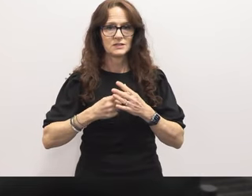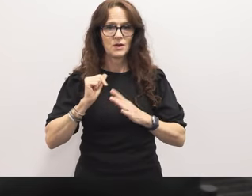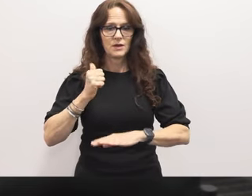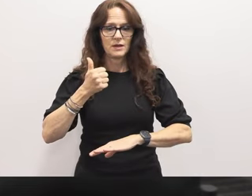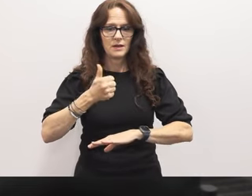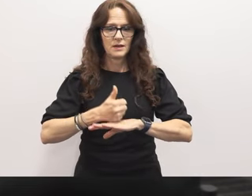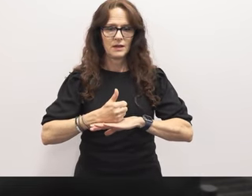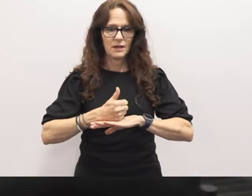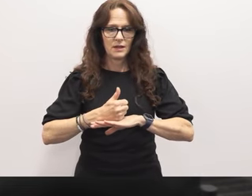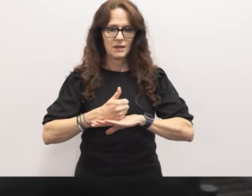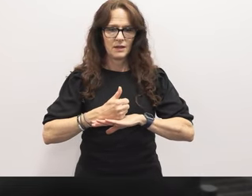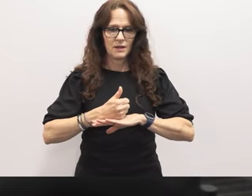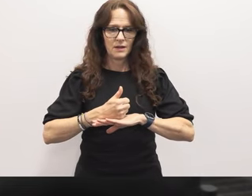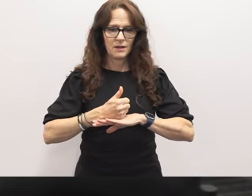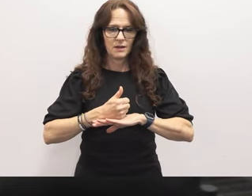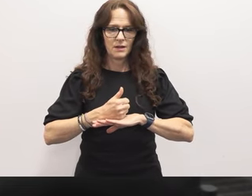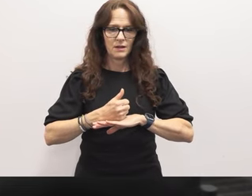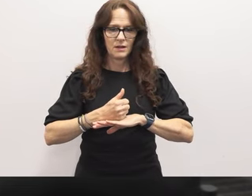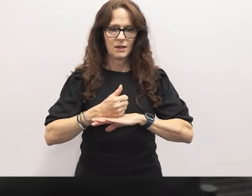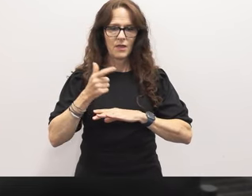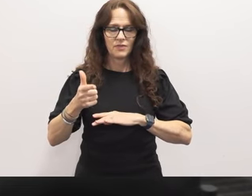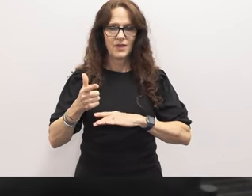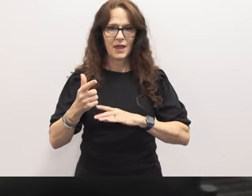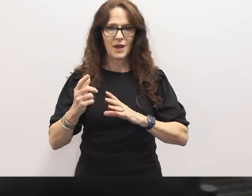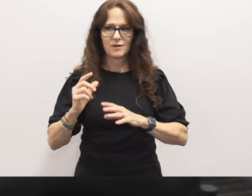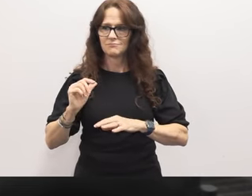they started their branch of this club at Poly.